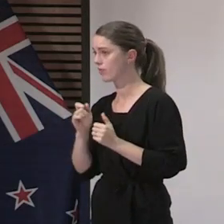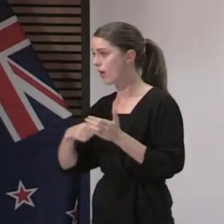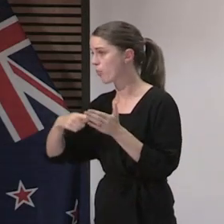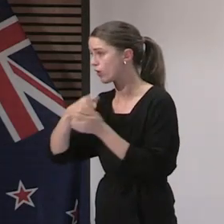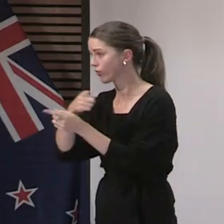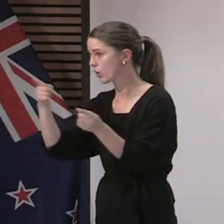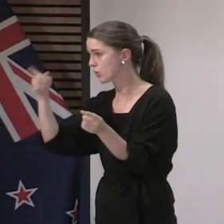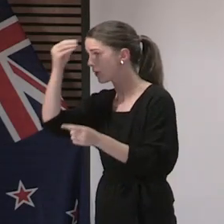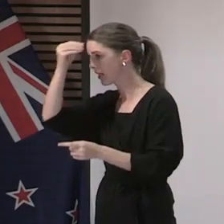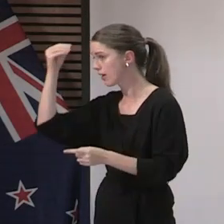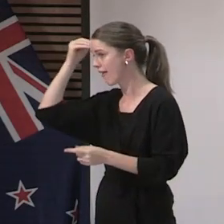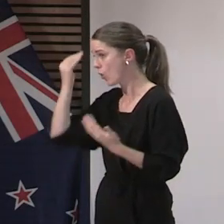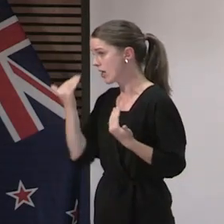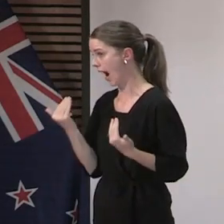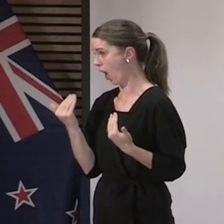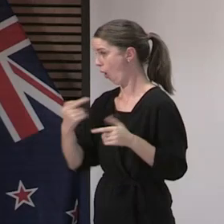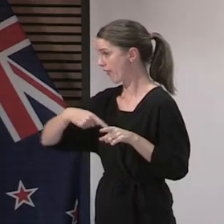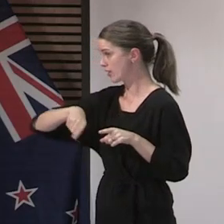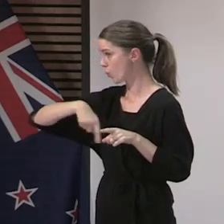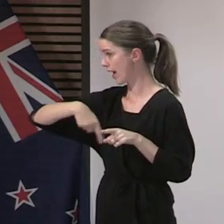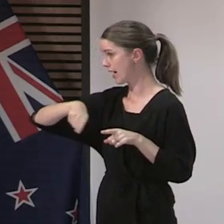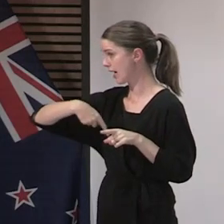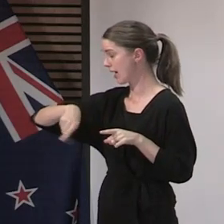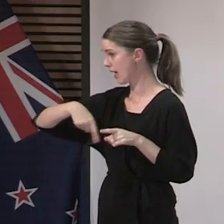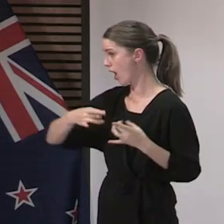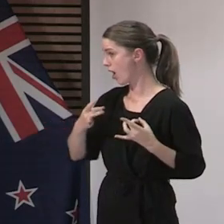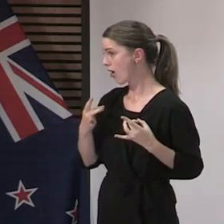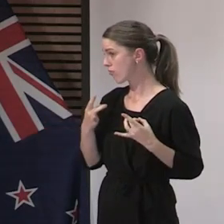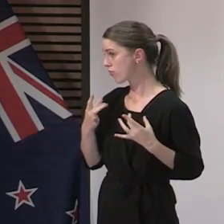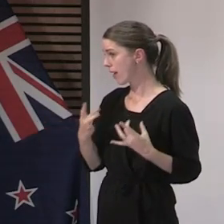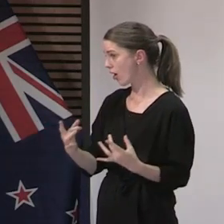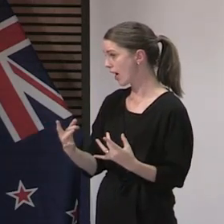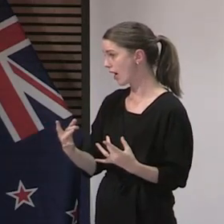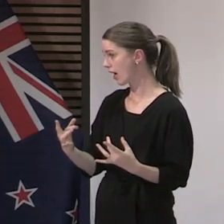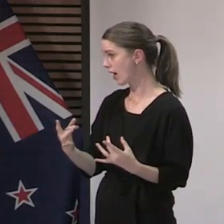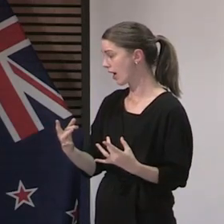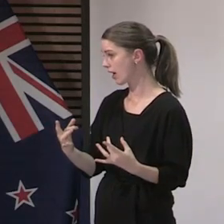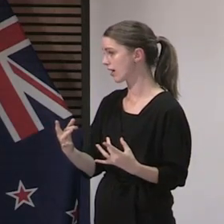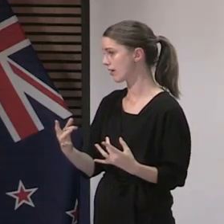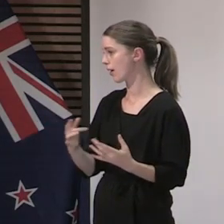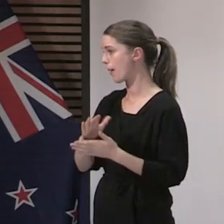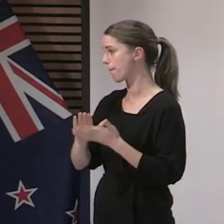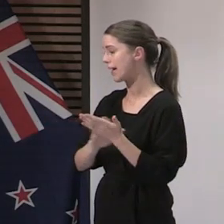decisions to serve New Zealanders. The most important thing to remember in the